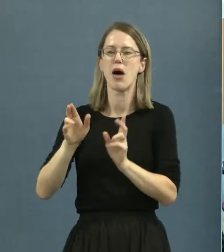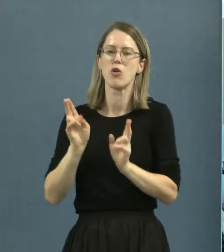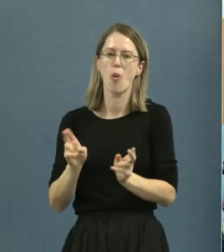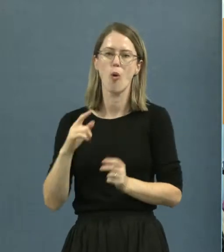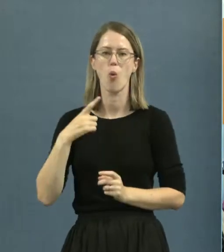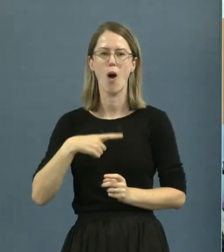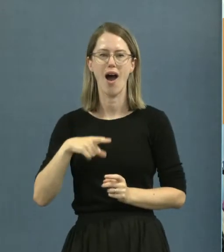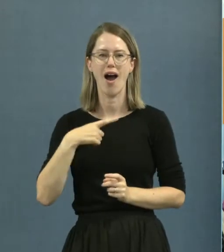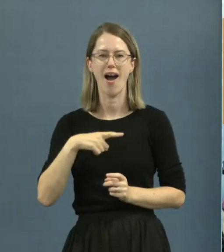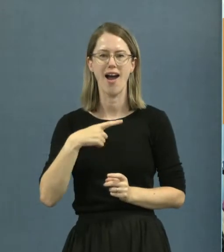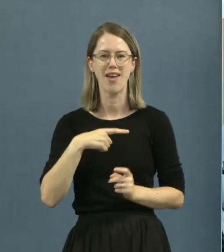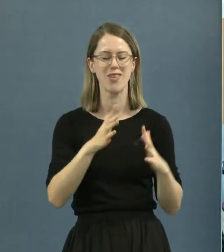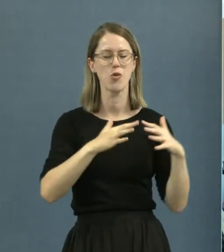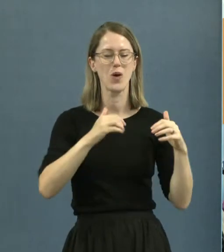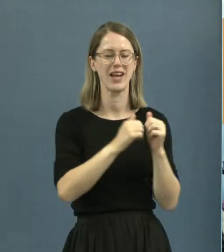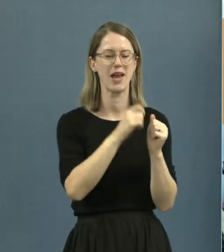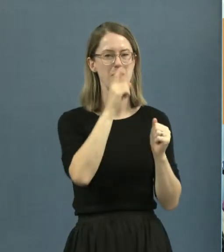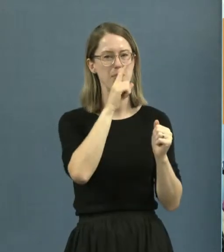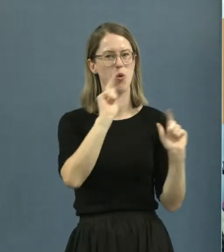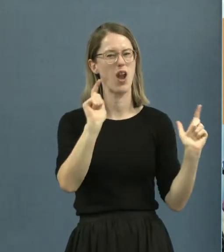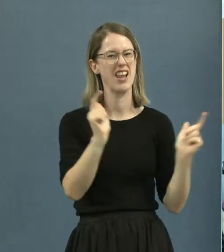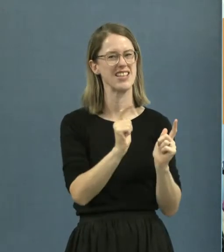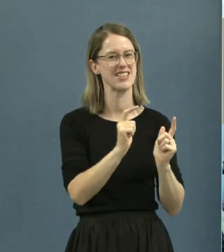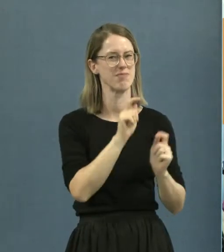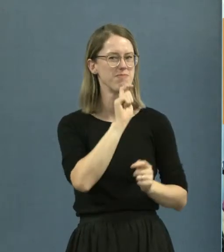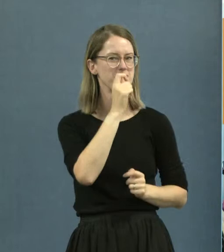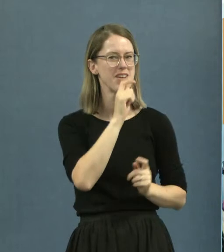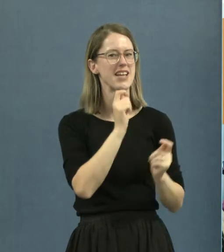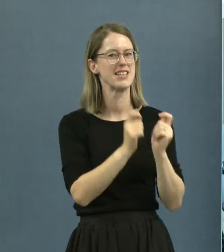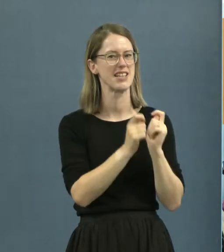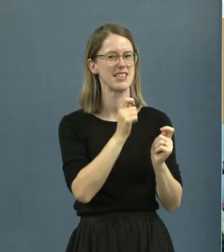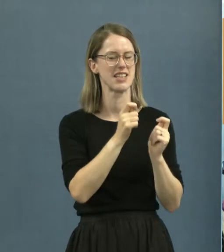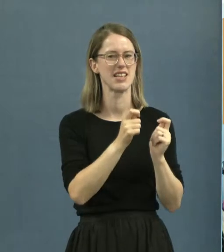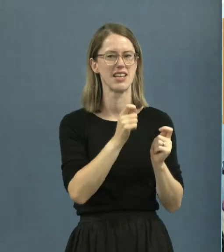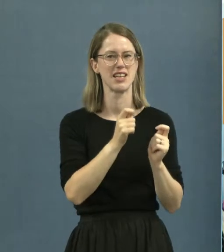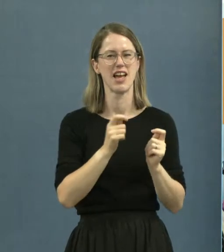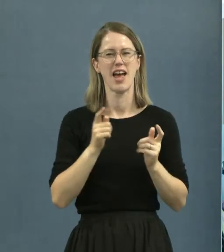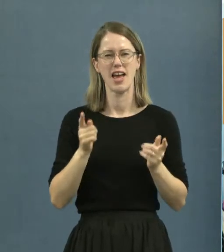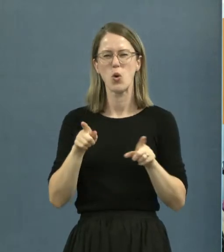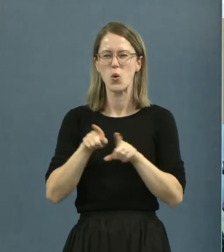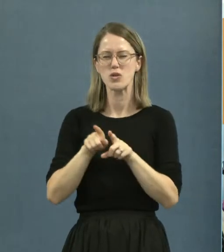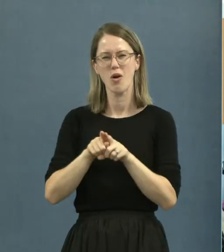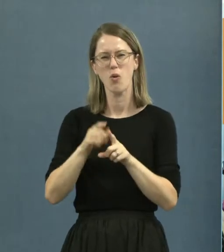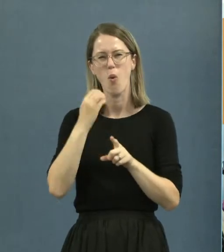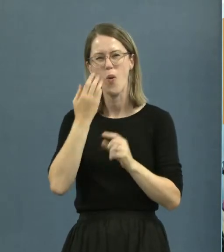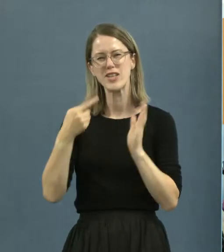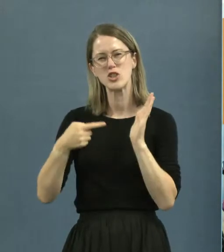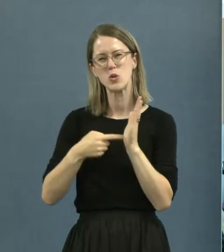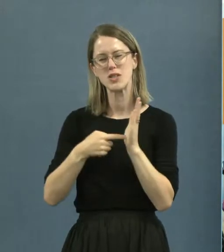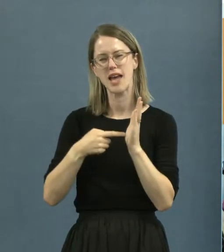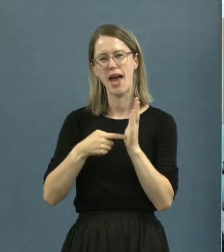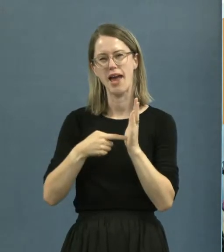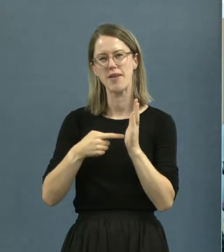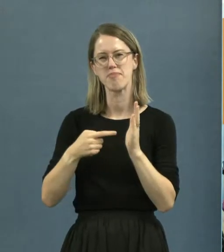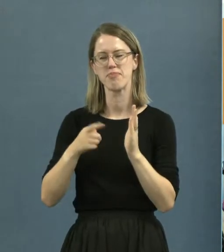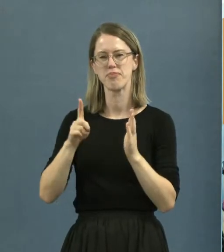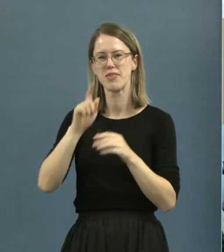testing rates are always a bit hoer on the weekend and we do